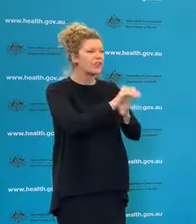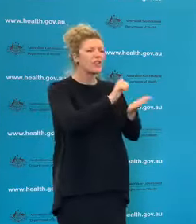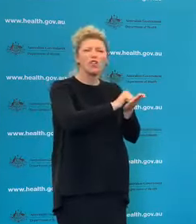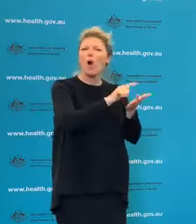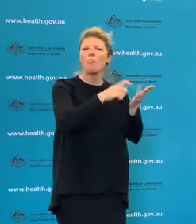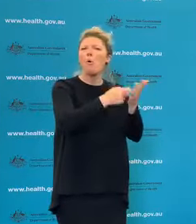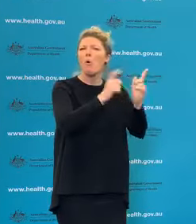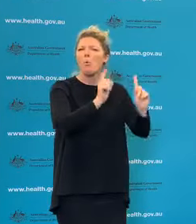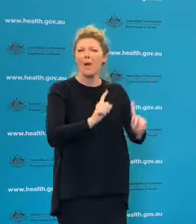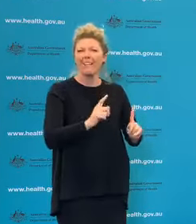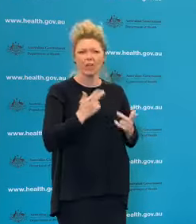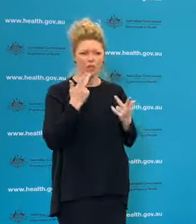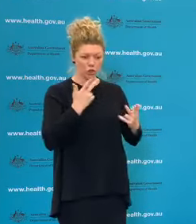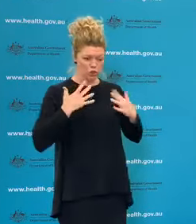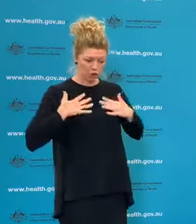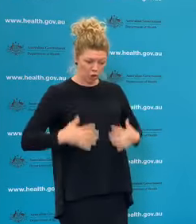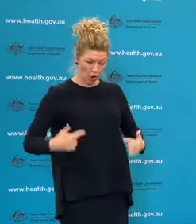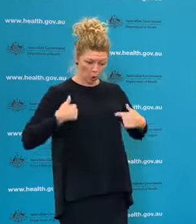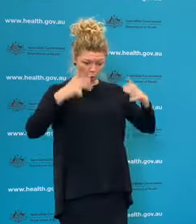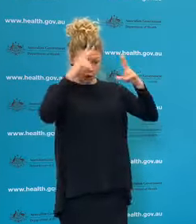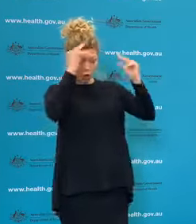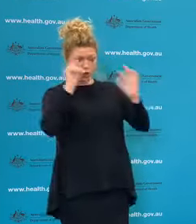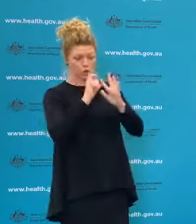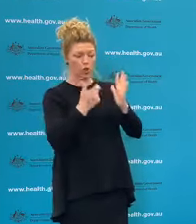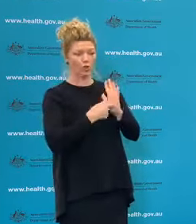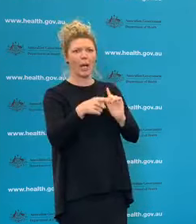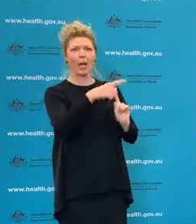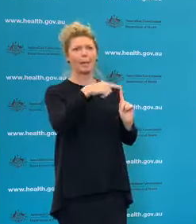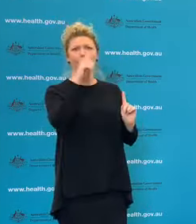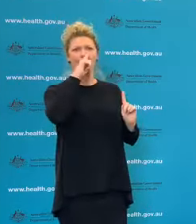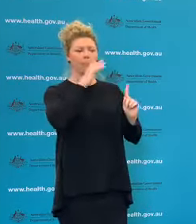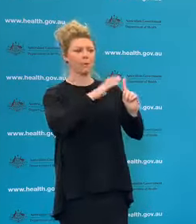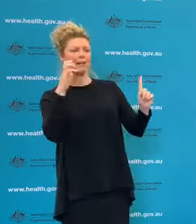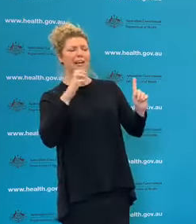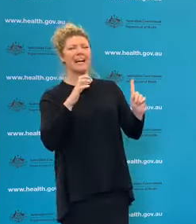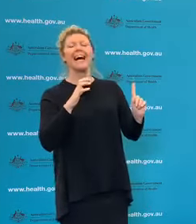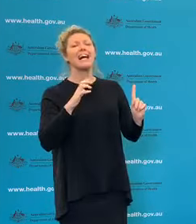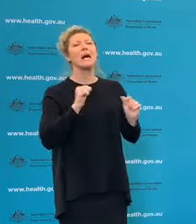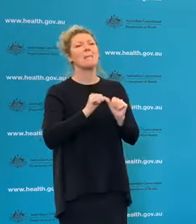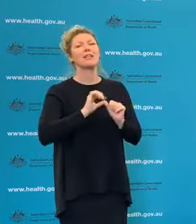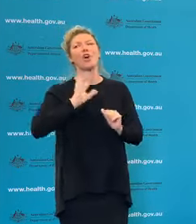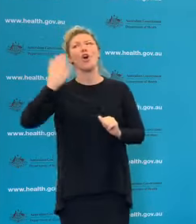workers. And I reassure all Australians that our highly skilled and professional